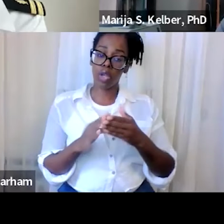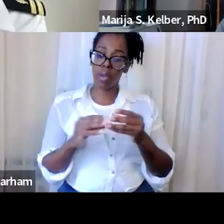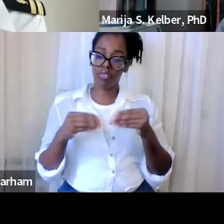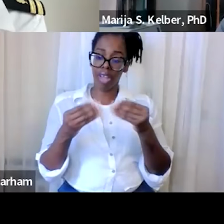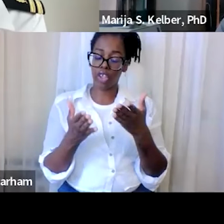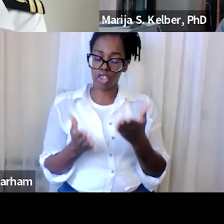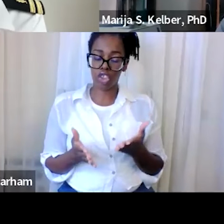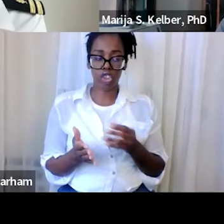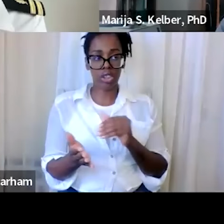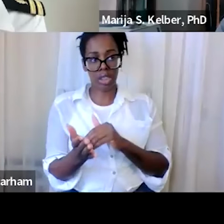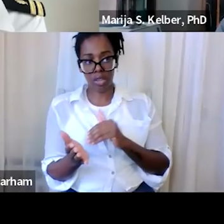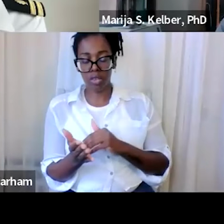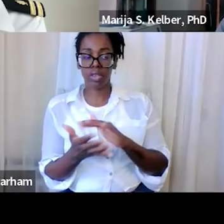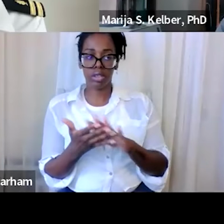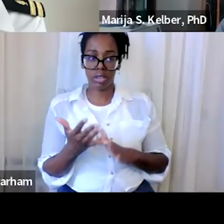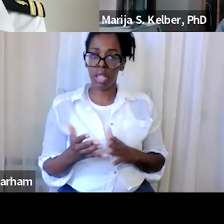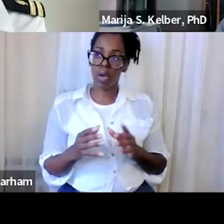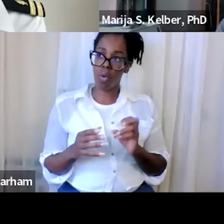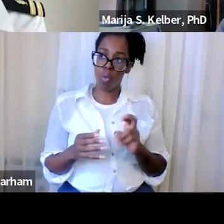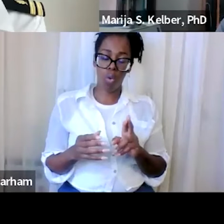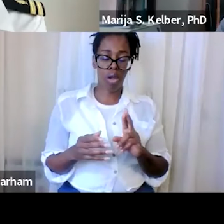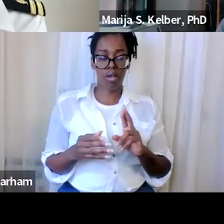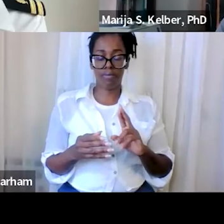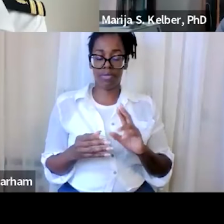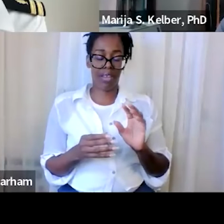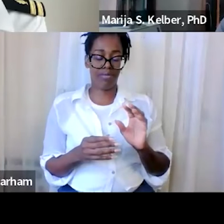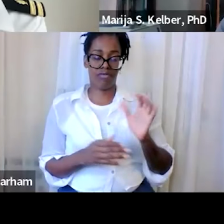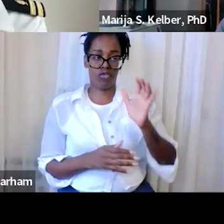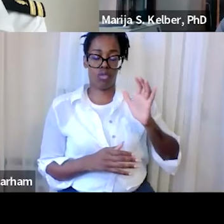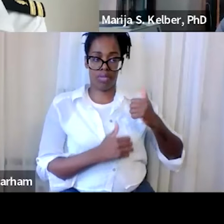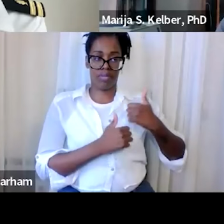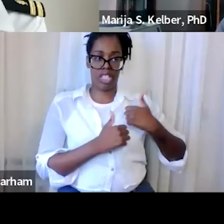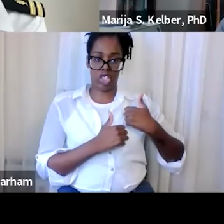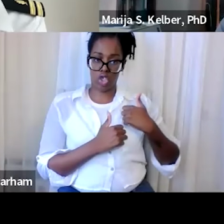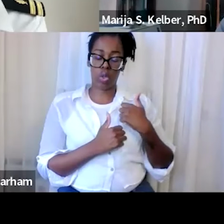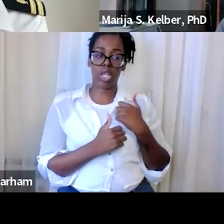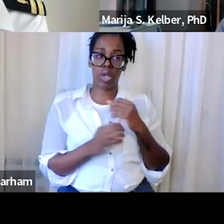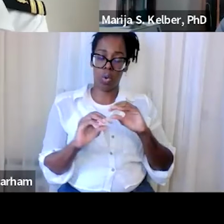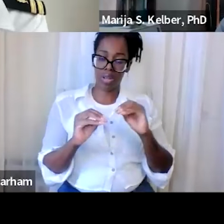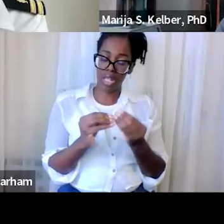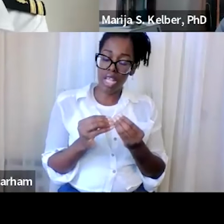or even community service org veteran service organizations that would be willing to engage